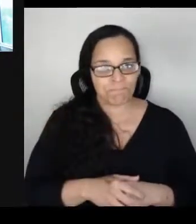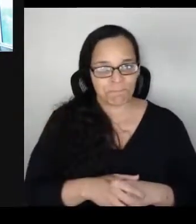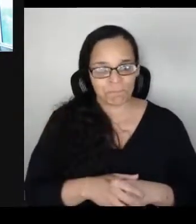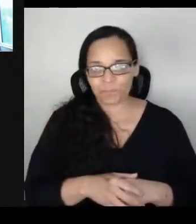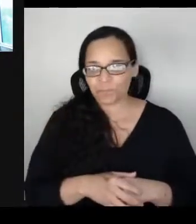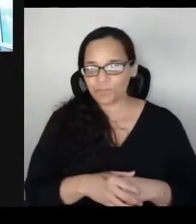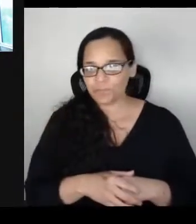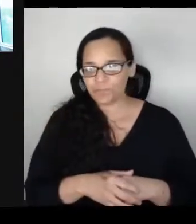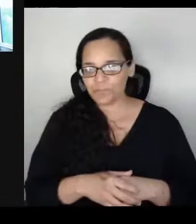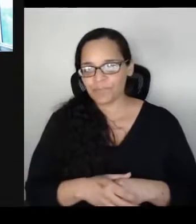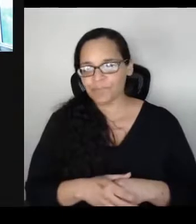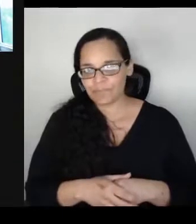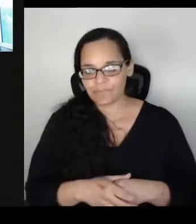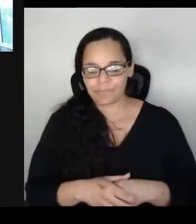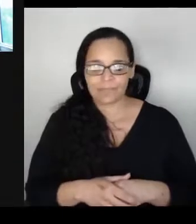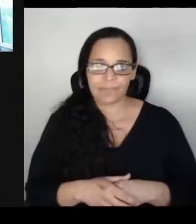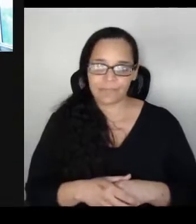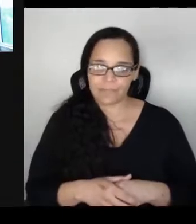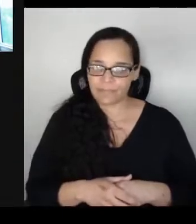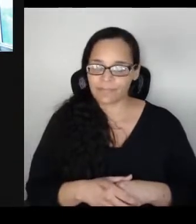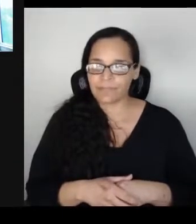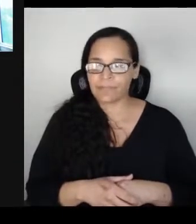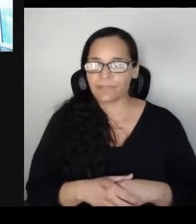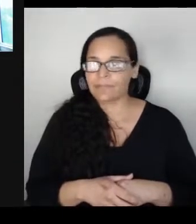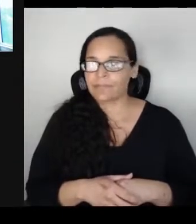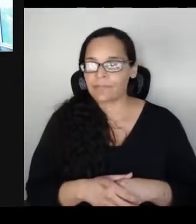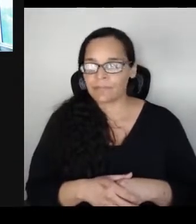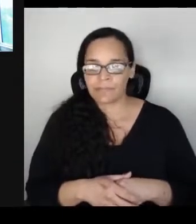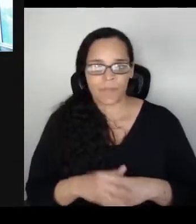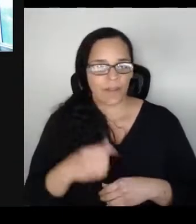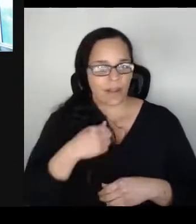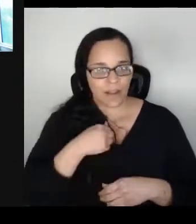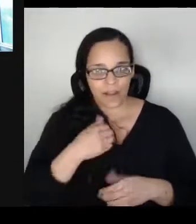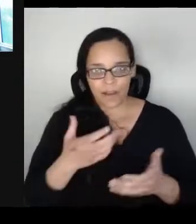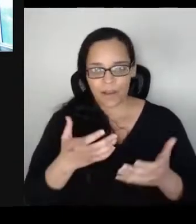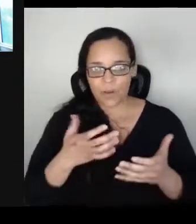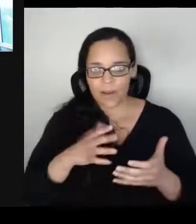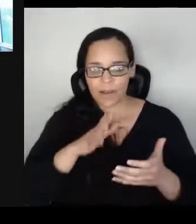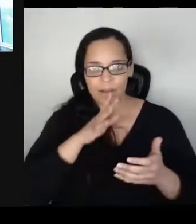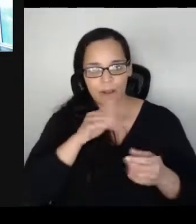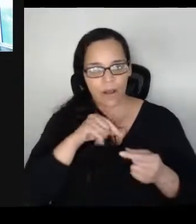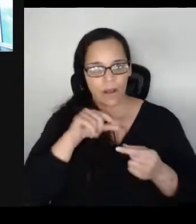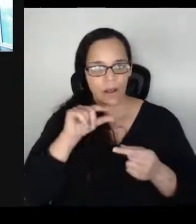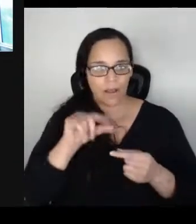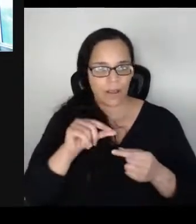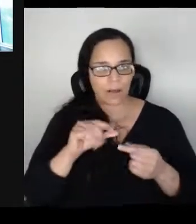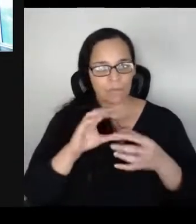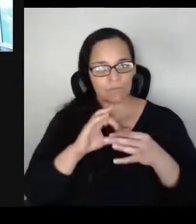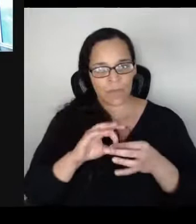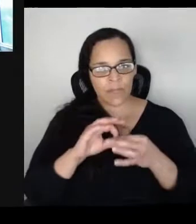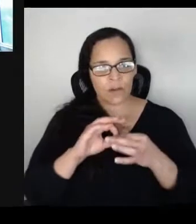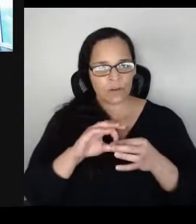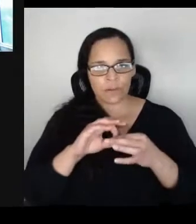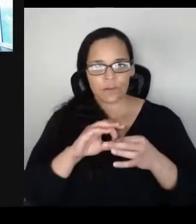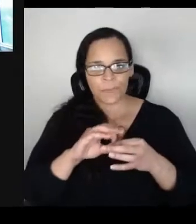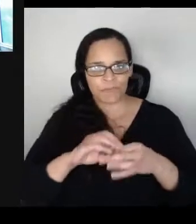I wanted to talk a little bit about, what if any difference have you seen